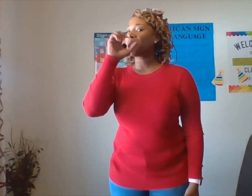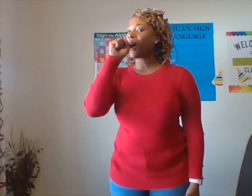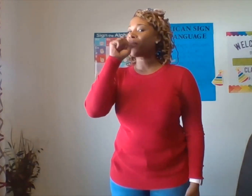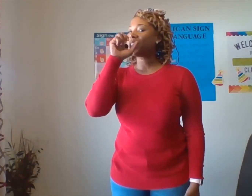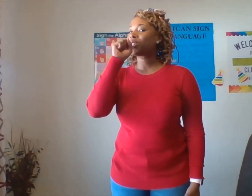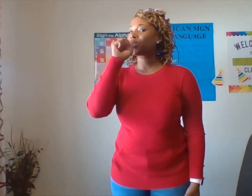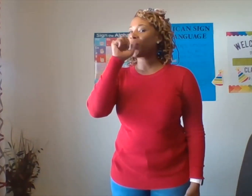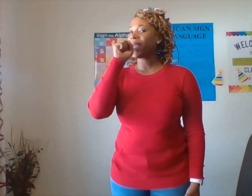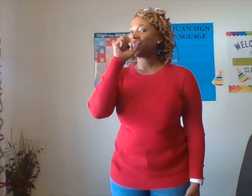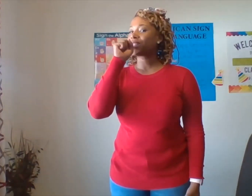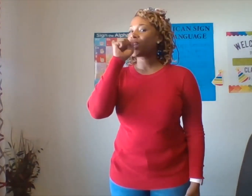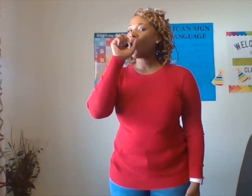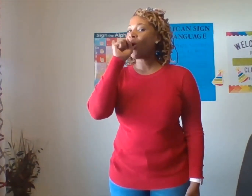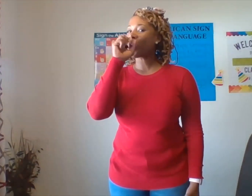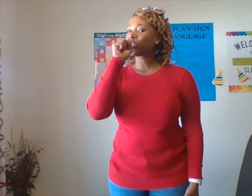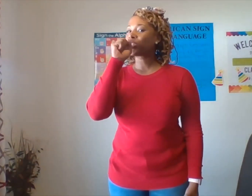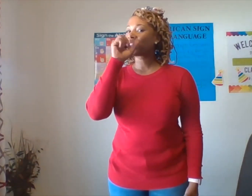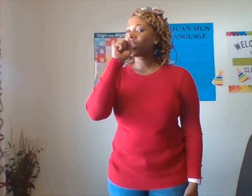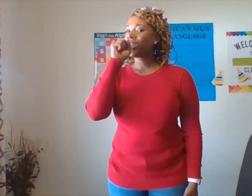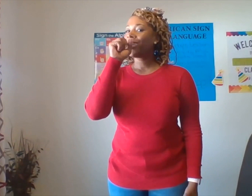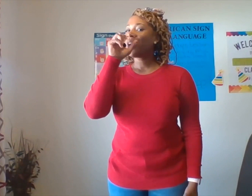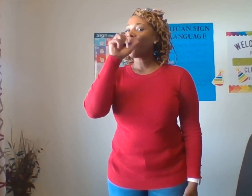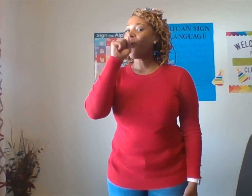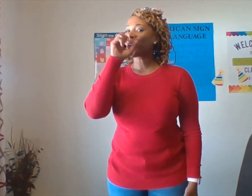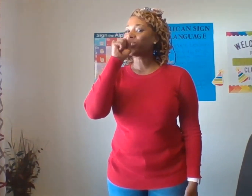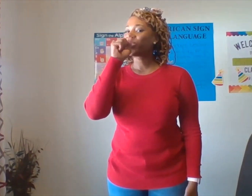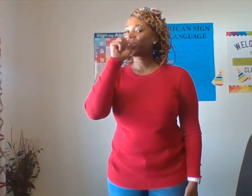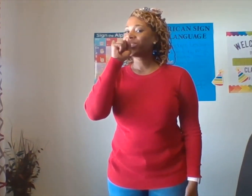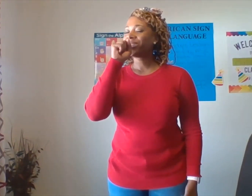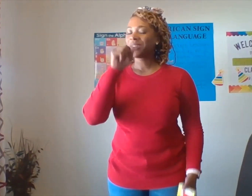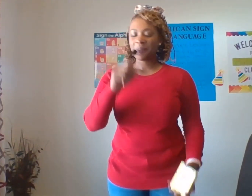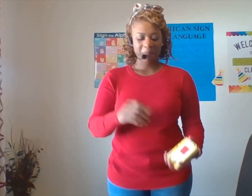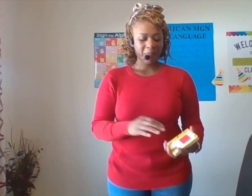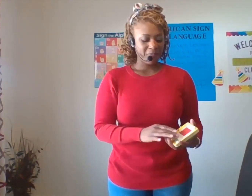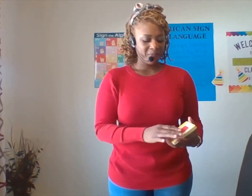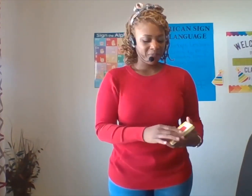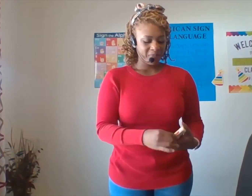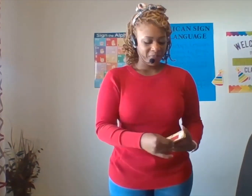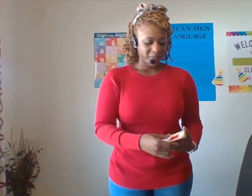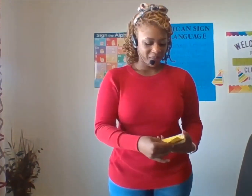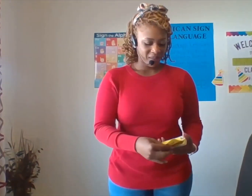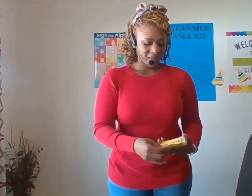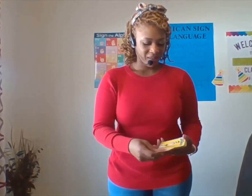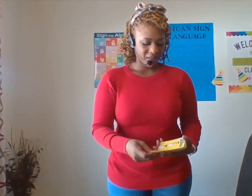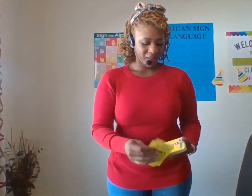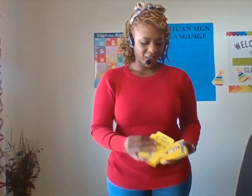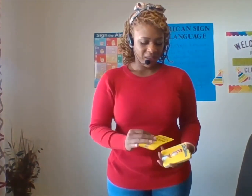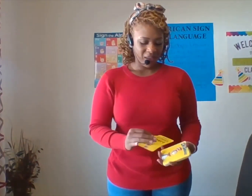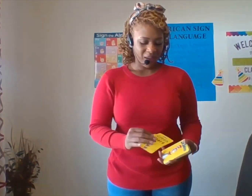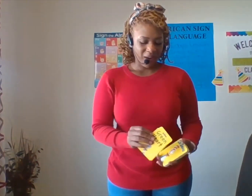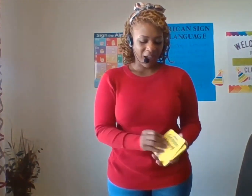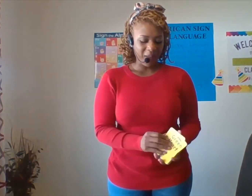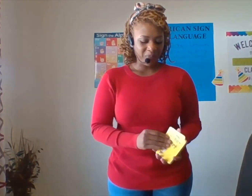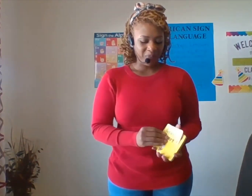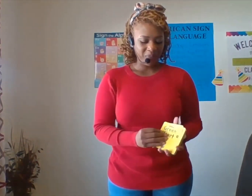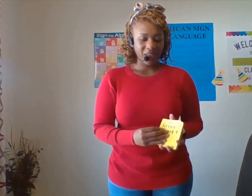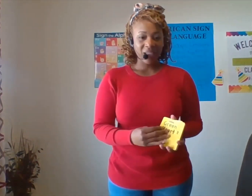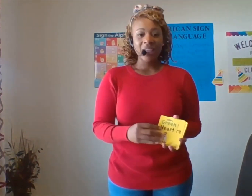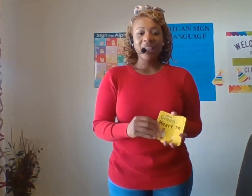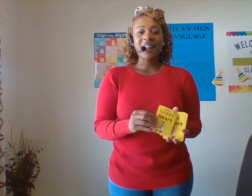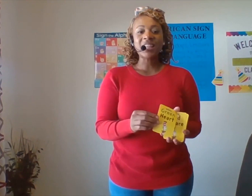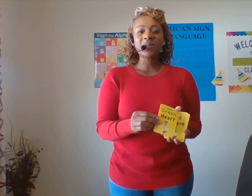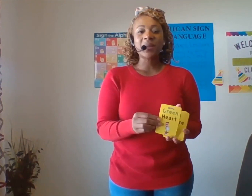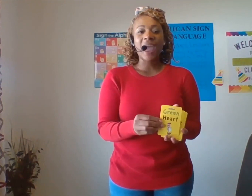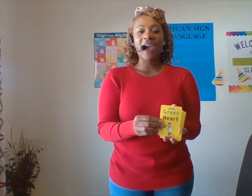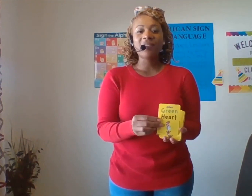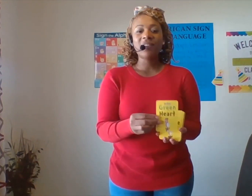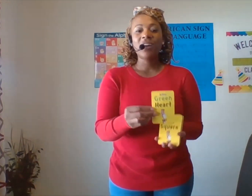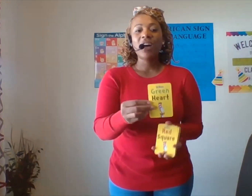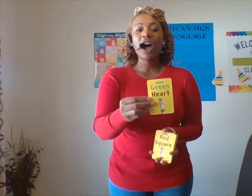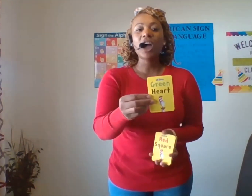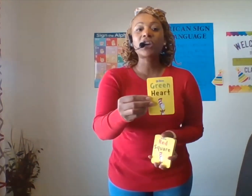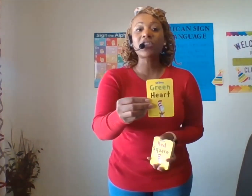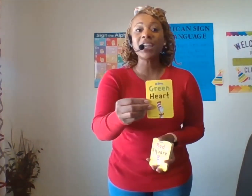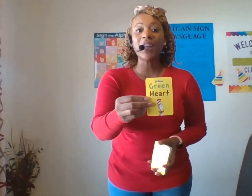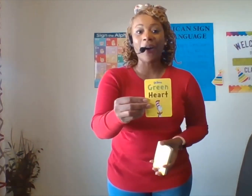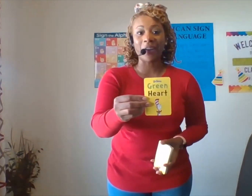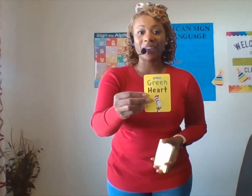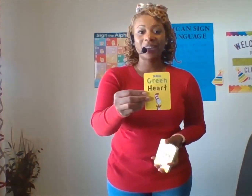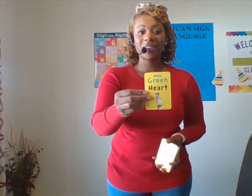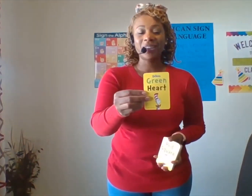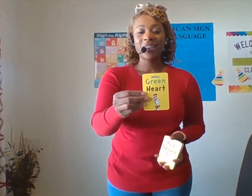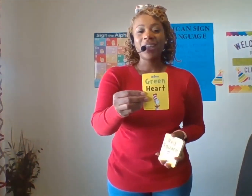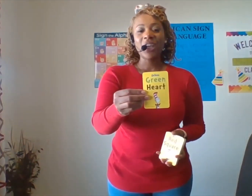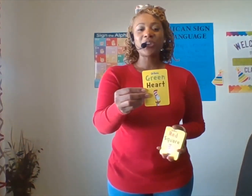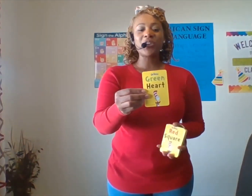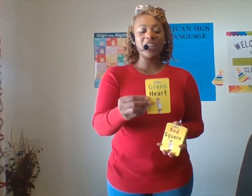mouth and squeezed orange orange all right next we have a green heart a green